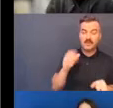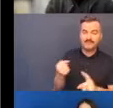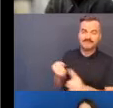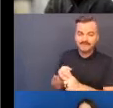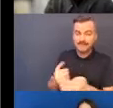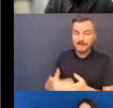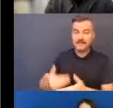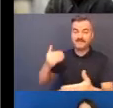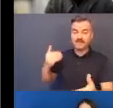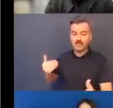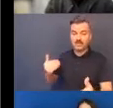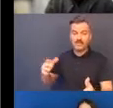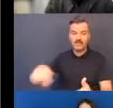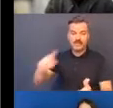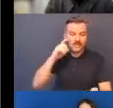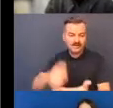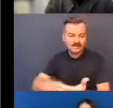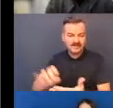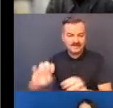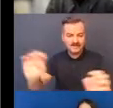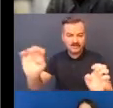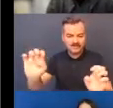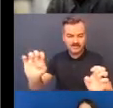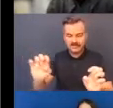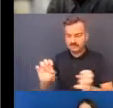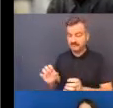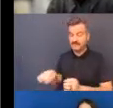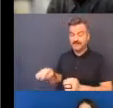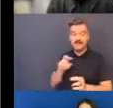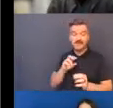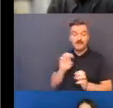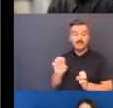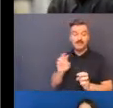15:46:01 to its recognition as such by an emergency response institution organized around